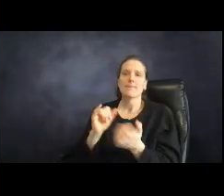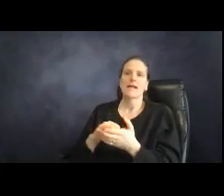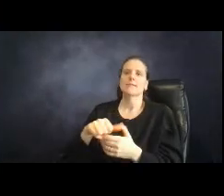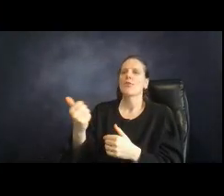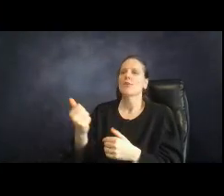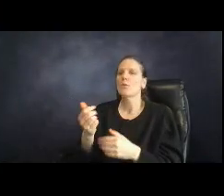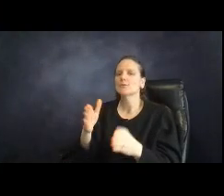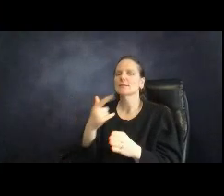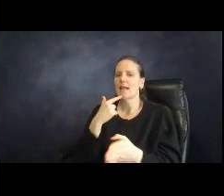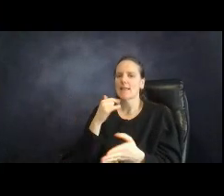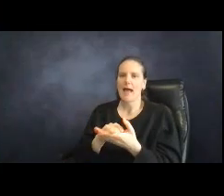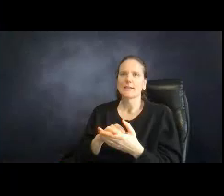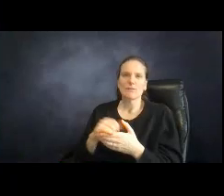So if you wanna come back to the slide later.